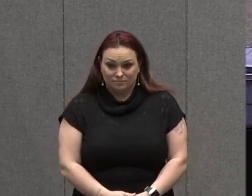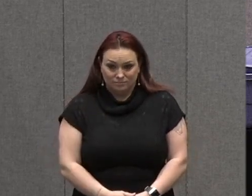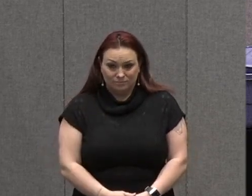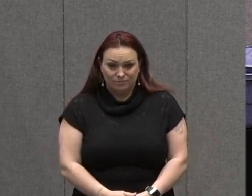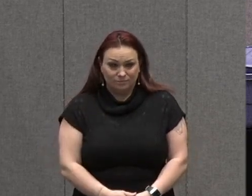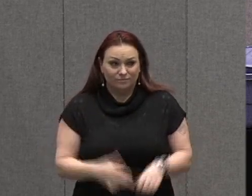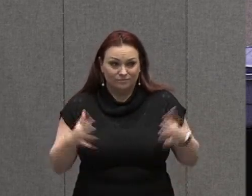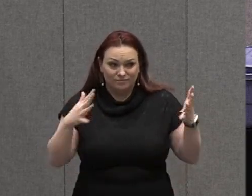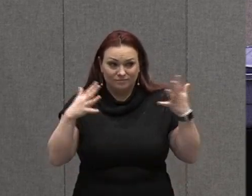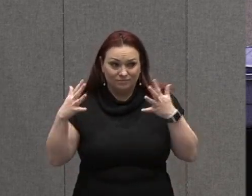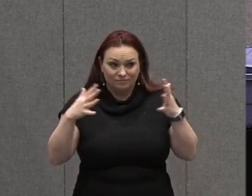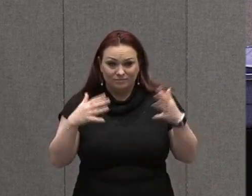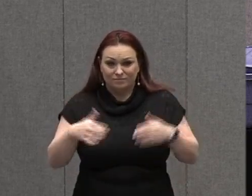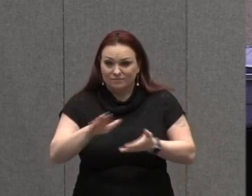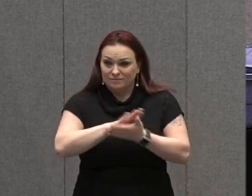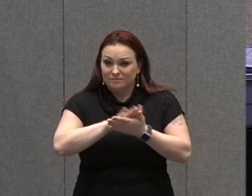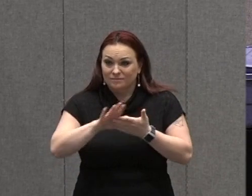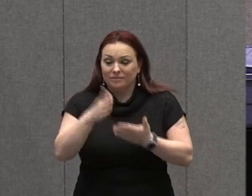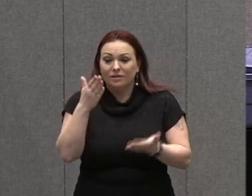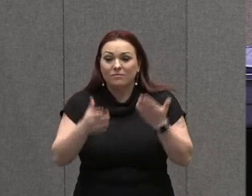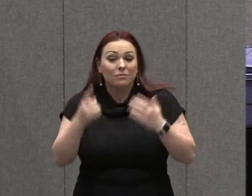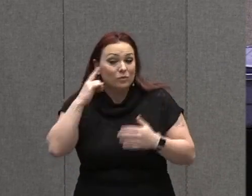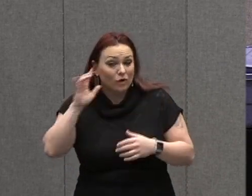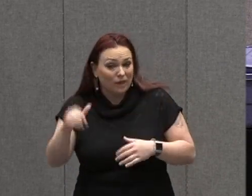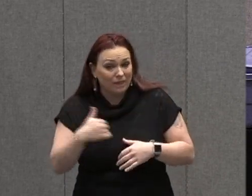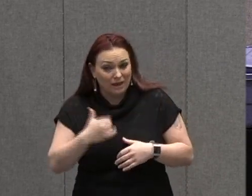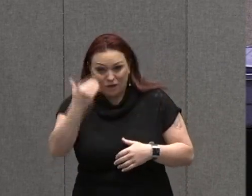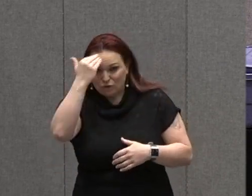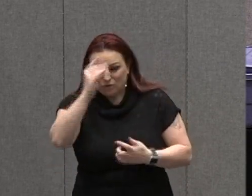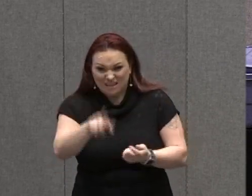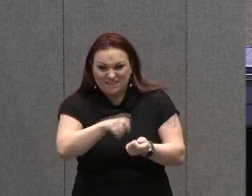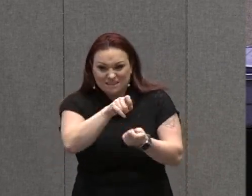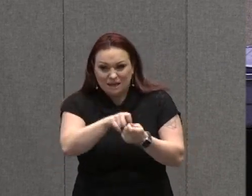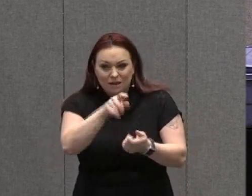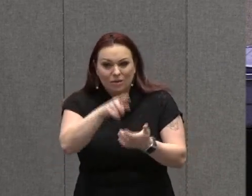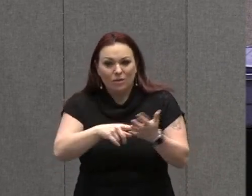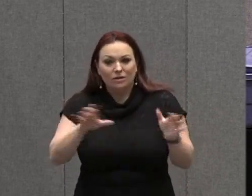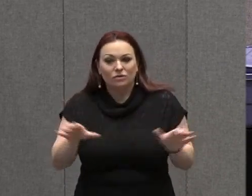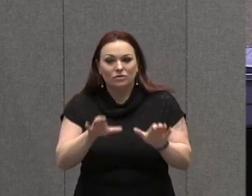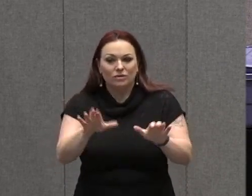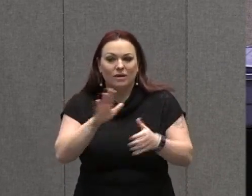Yeah! - Very nice! Yeah maybe you've heard that and you knew exactly what to do. That was a nice echo.